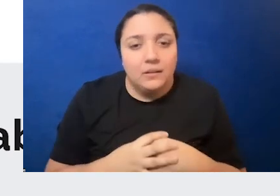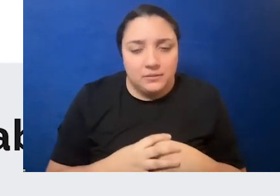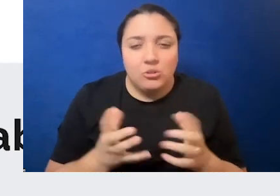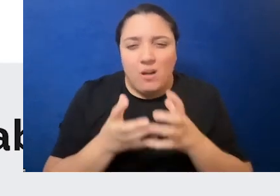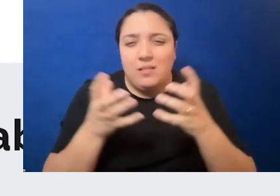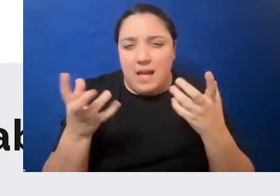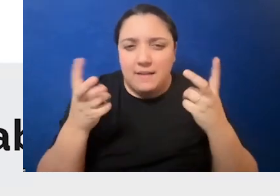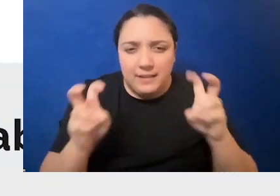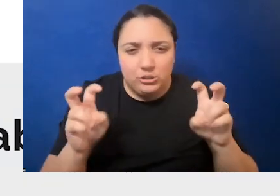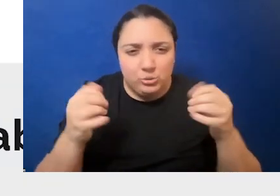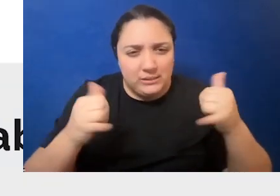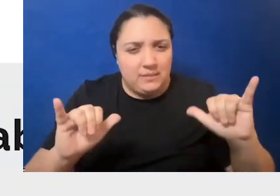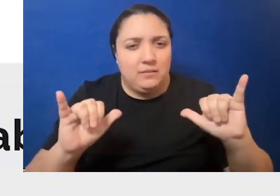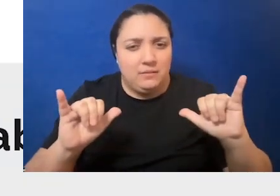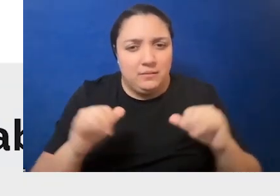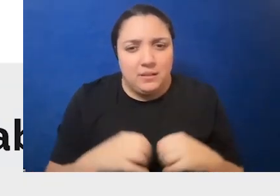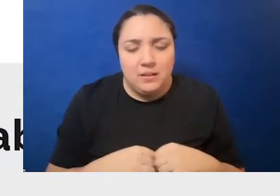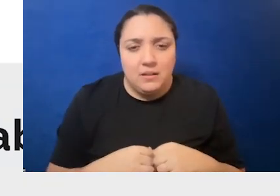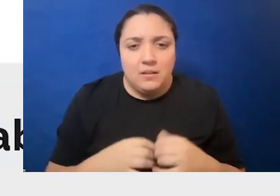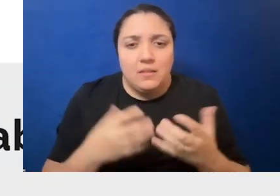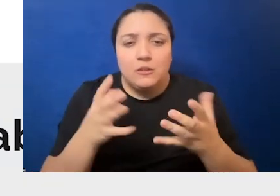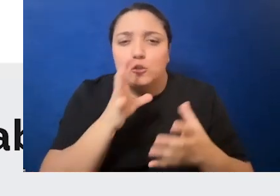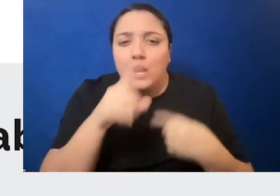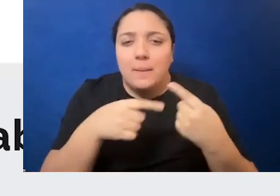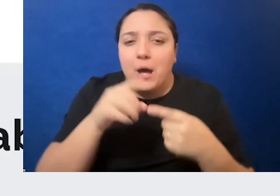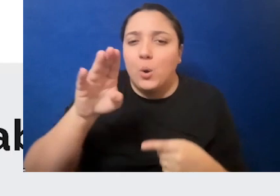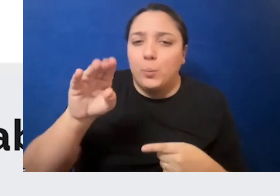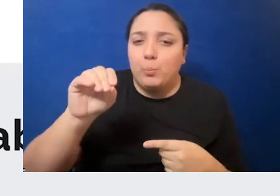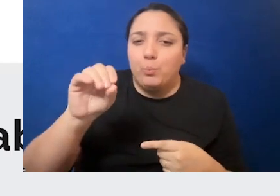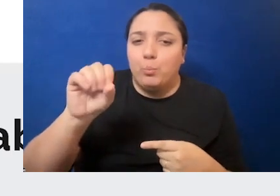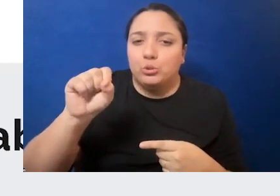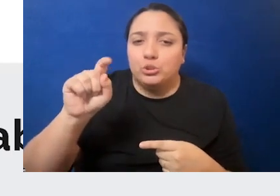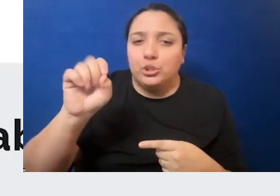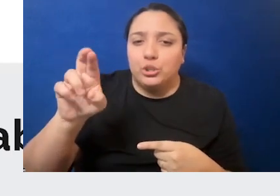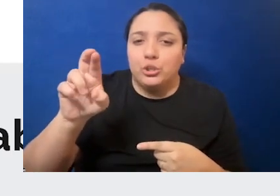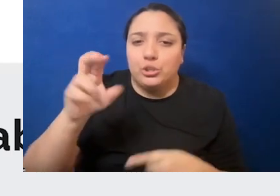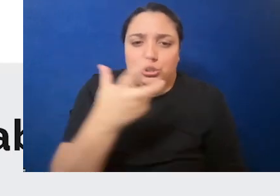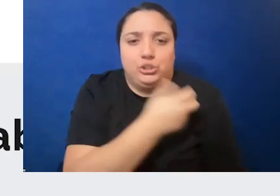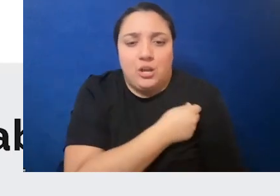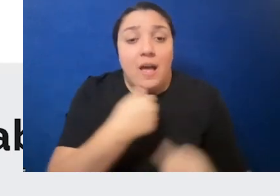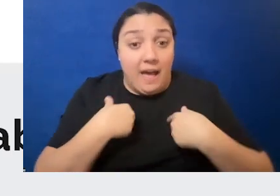THERE IS A LOT OF ISSUES STILL AROUND THAT AND THEY TALK ABOUT THE BOOSTER SHOTS.